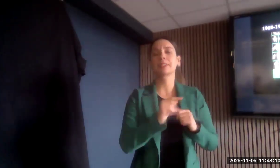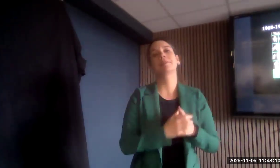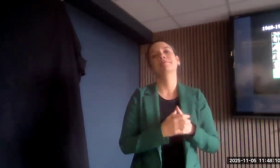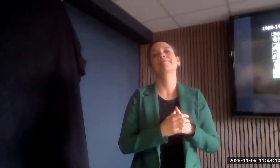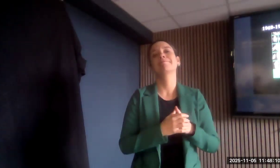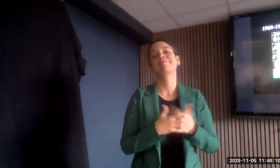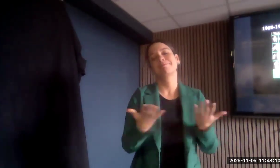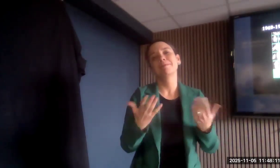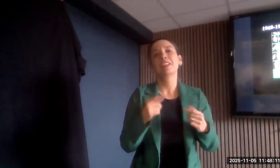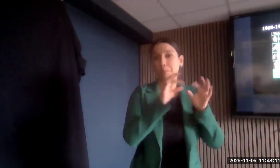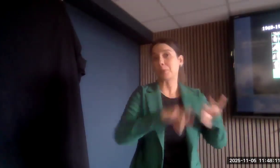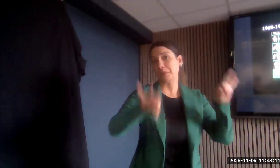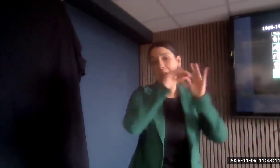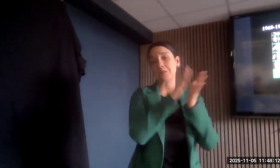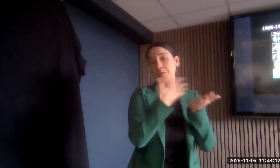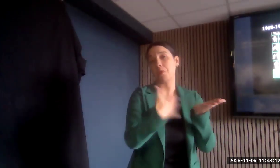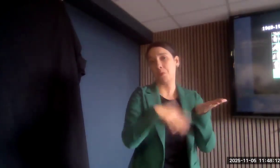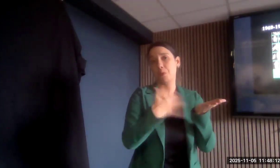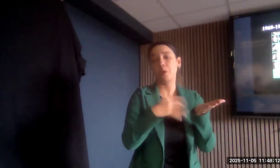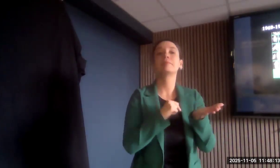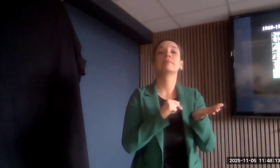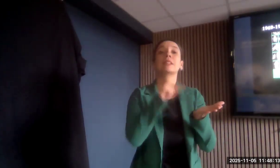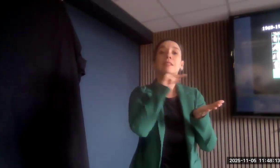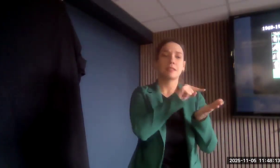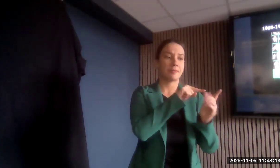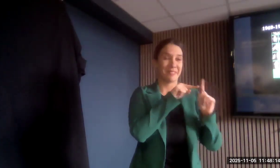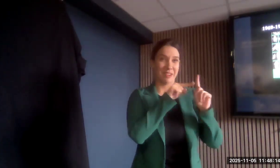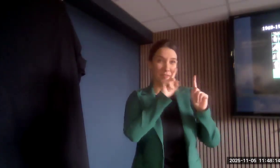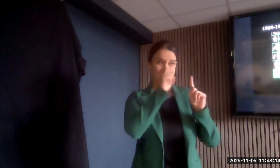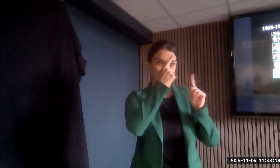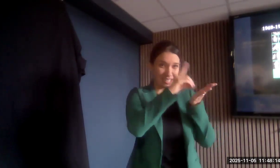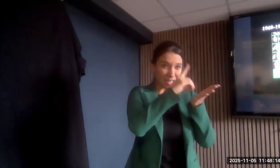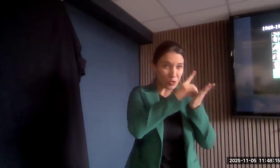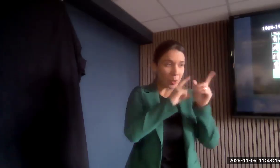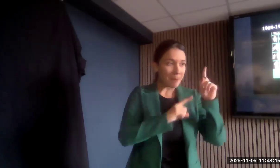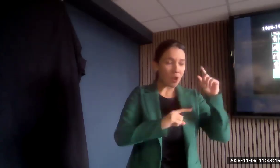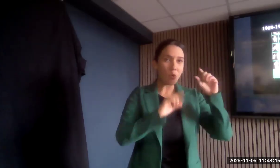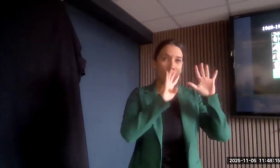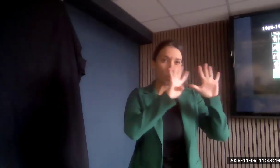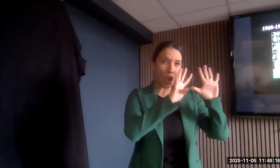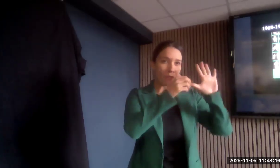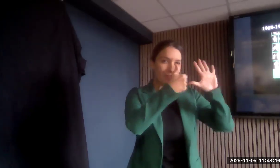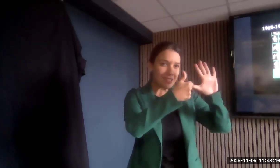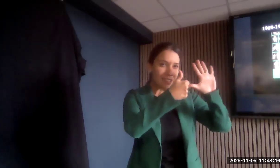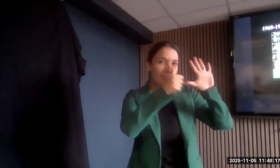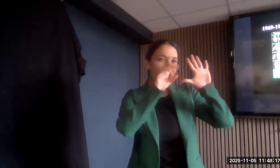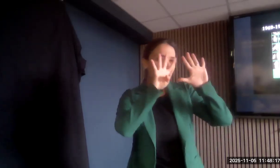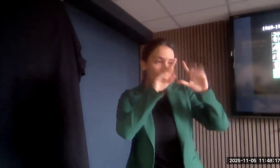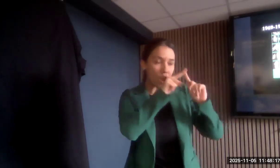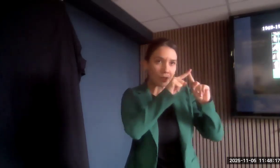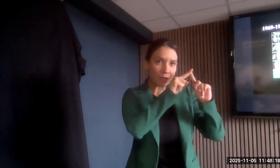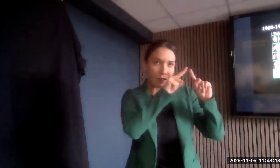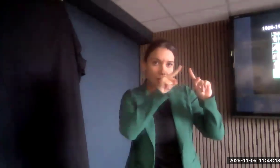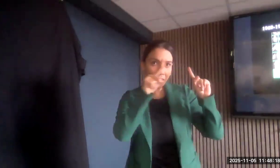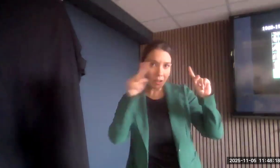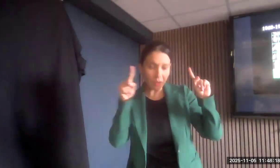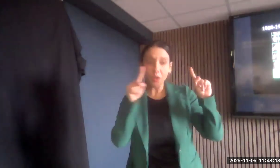And the last one, it was a decision in 1990, would be the last one, but it's a very significant text for us, historically.